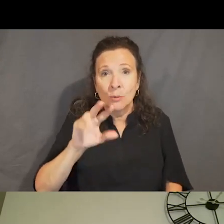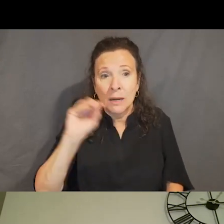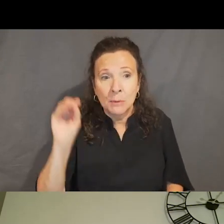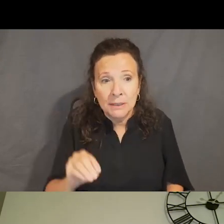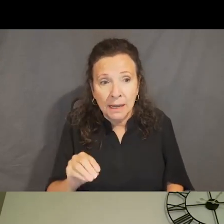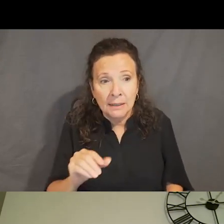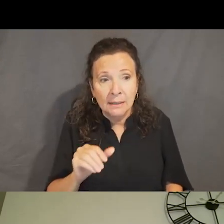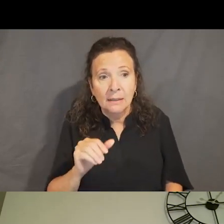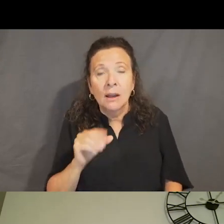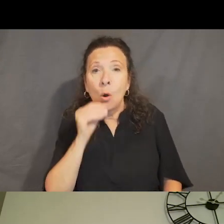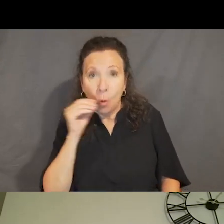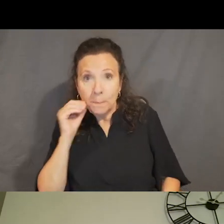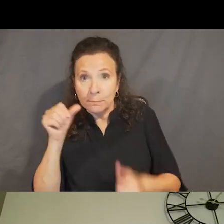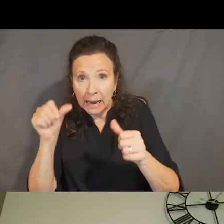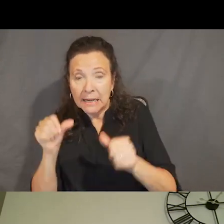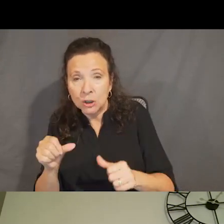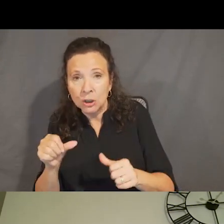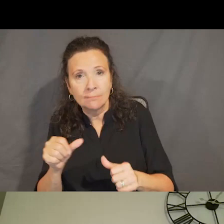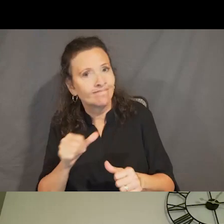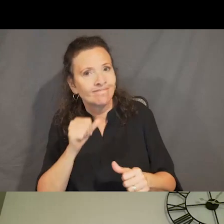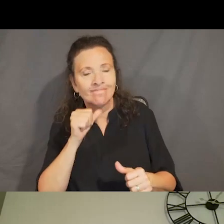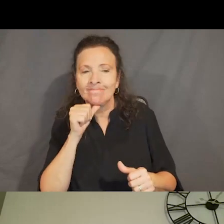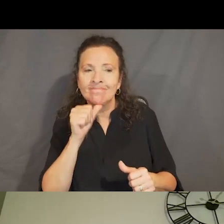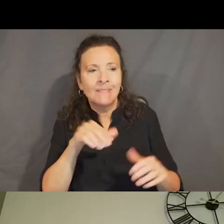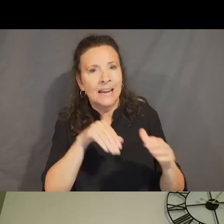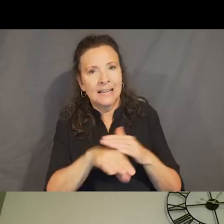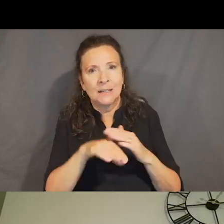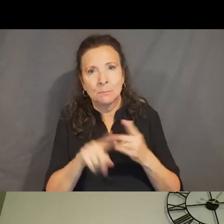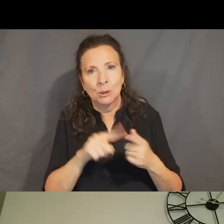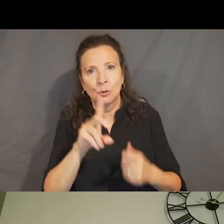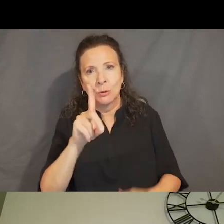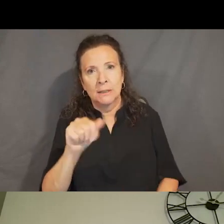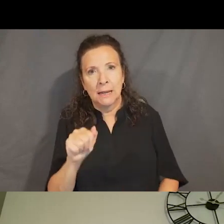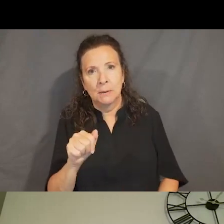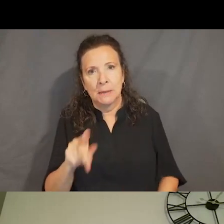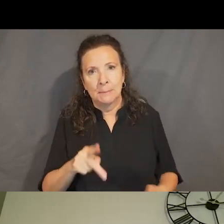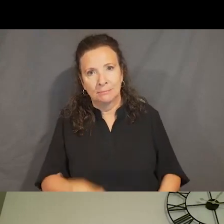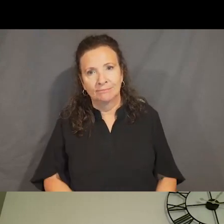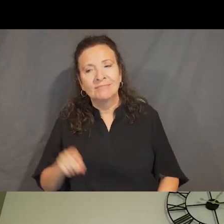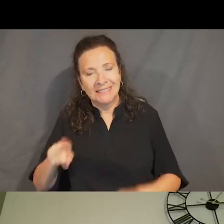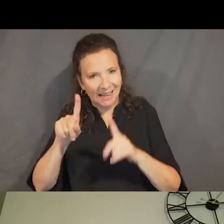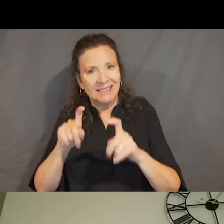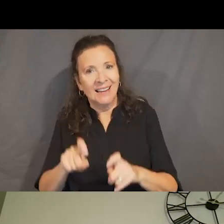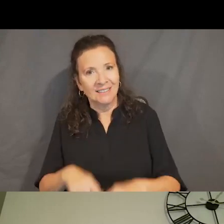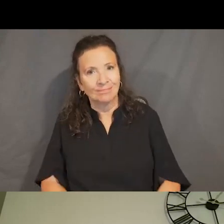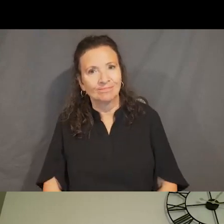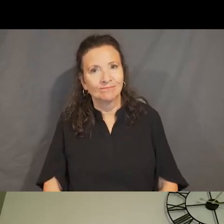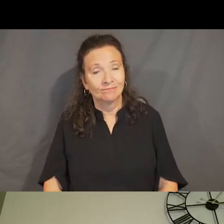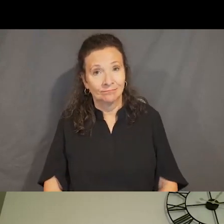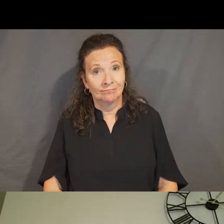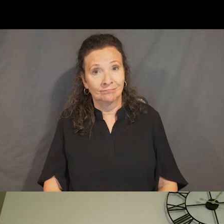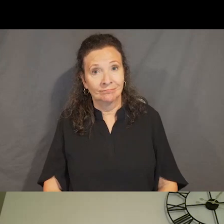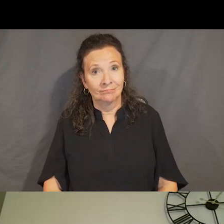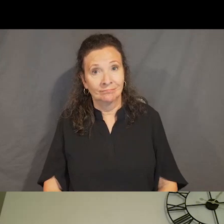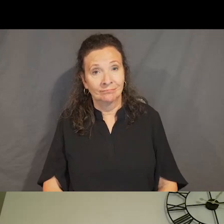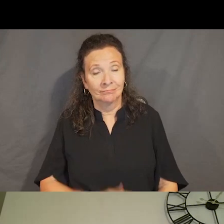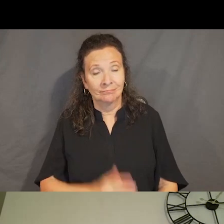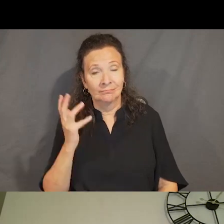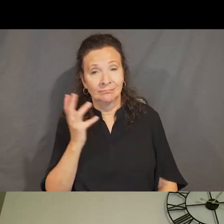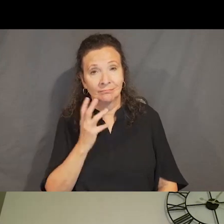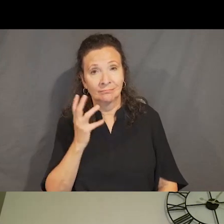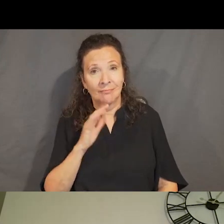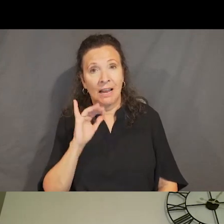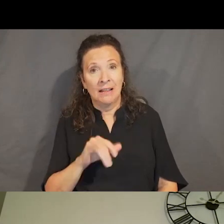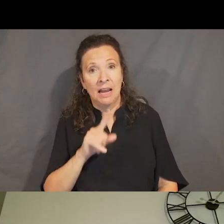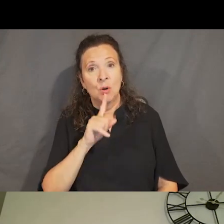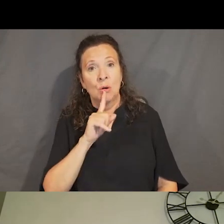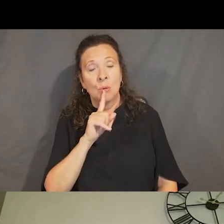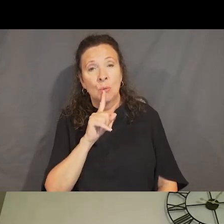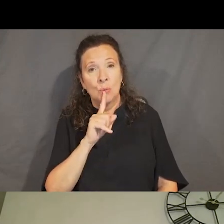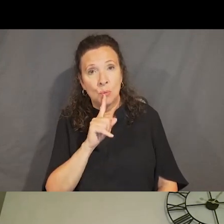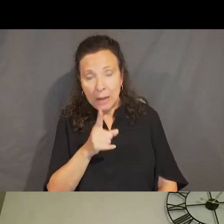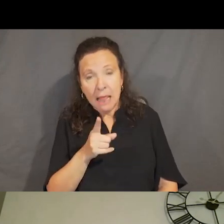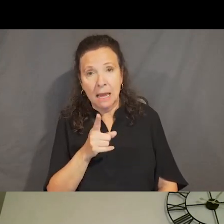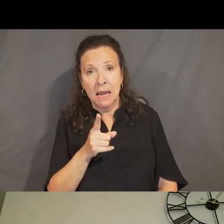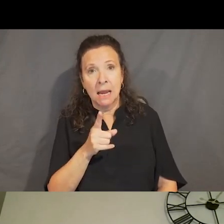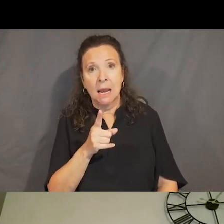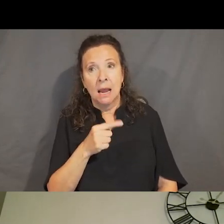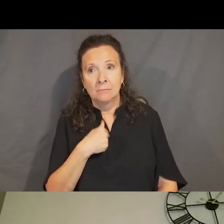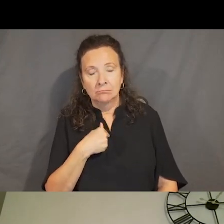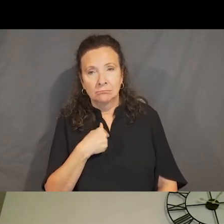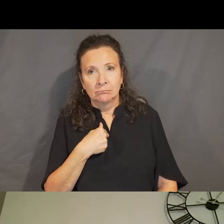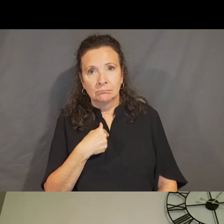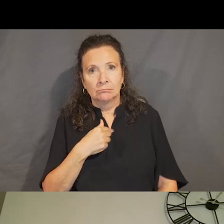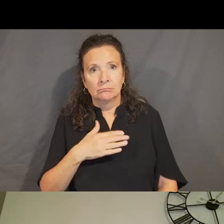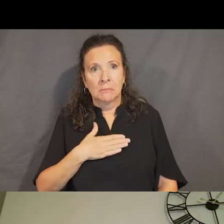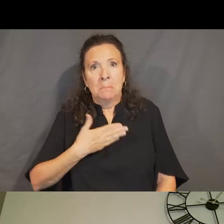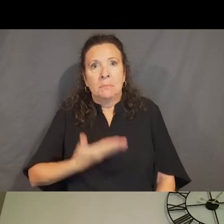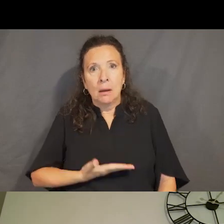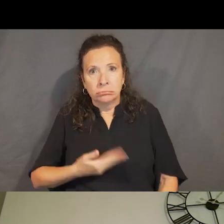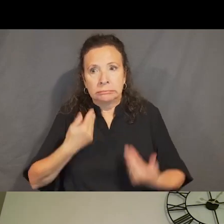home pages are inaccessible to disabled people. And that really upsets me, as a disabled person,